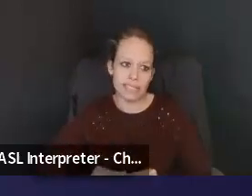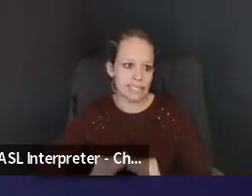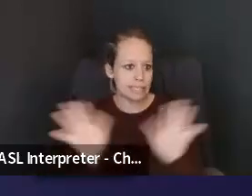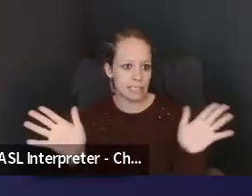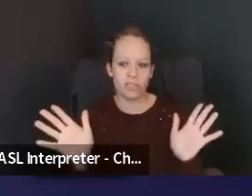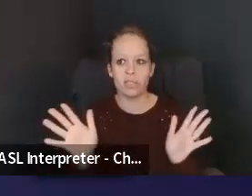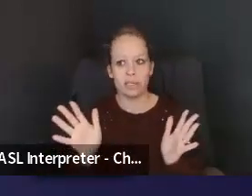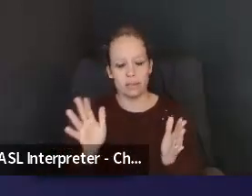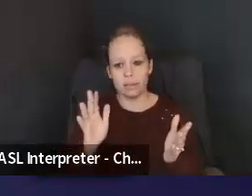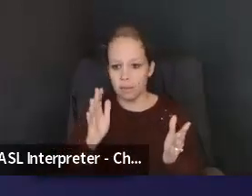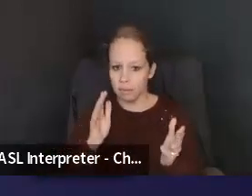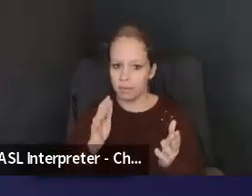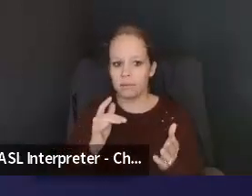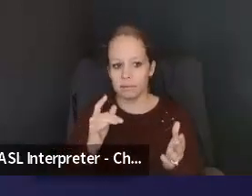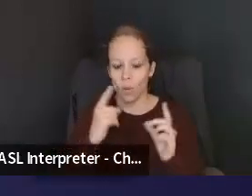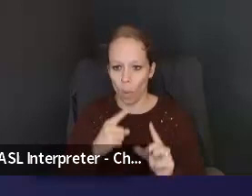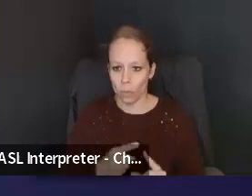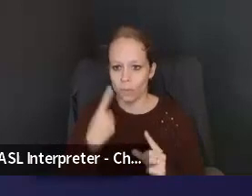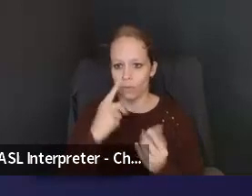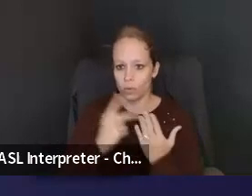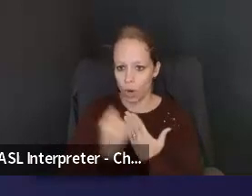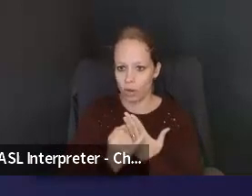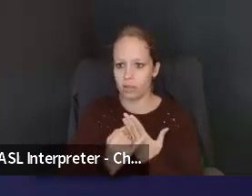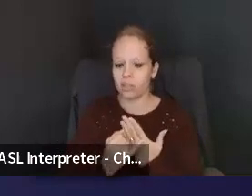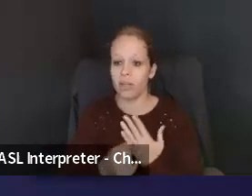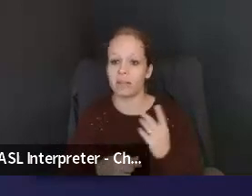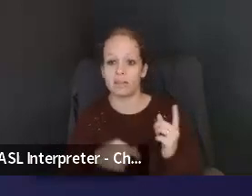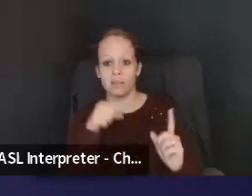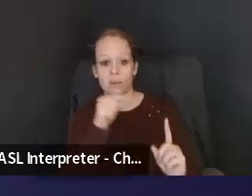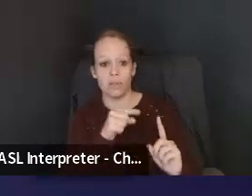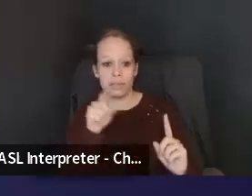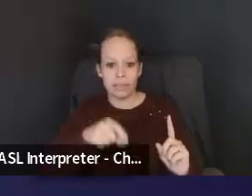are of the project here. So, here's this need related to substance disorder. Here's the goal